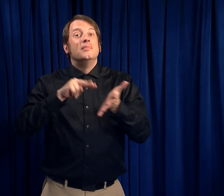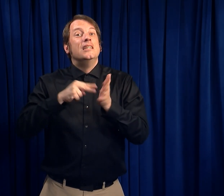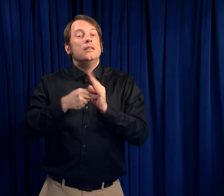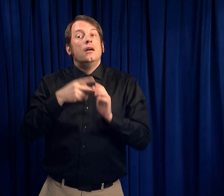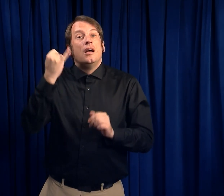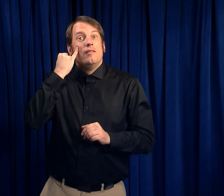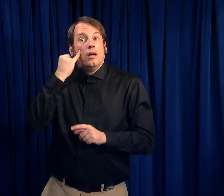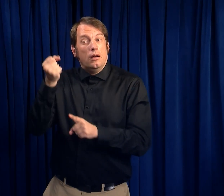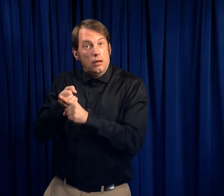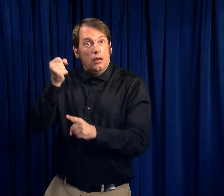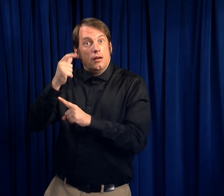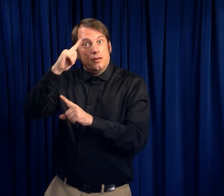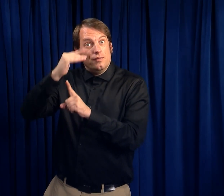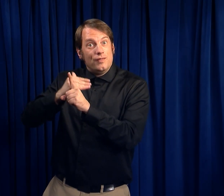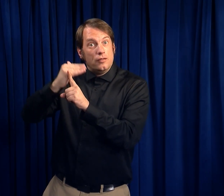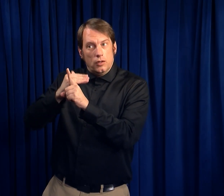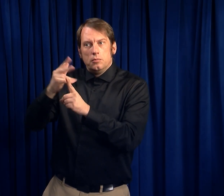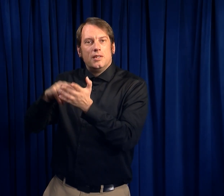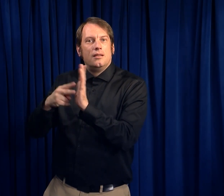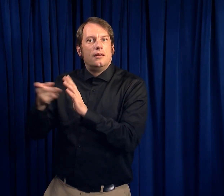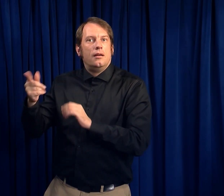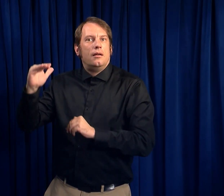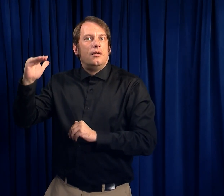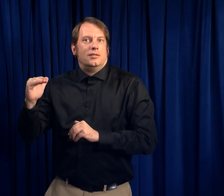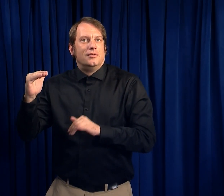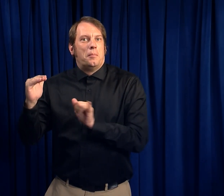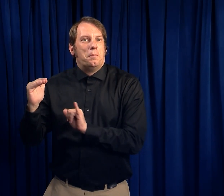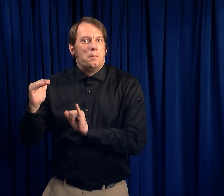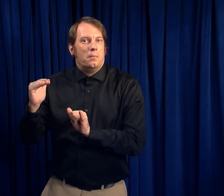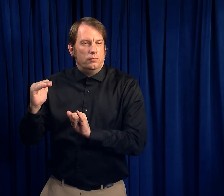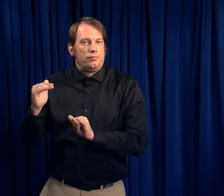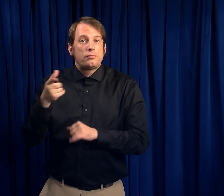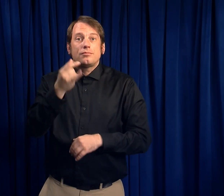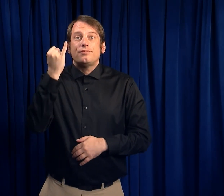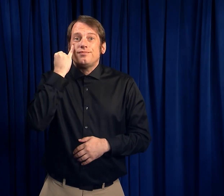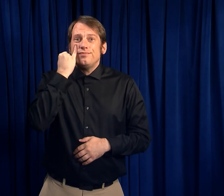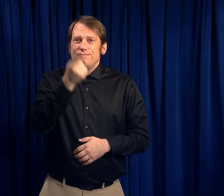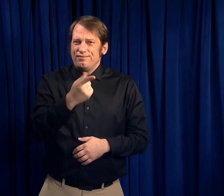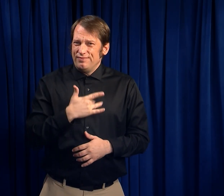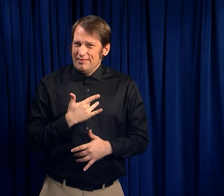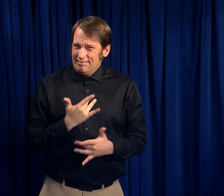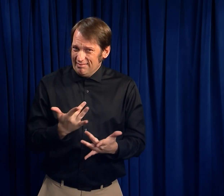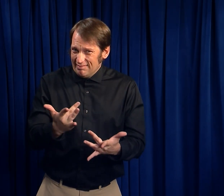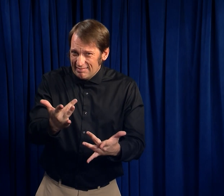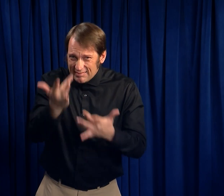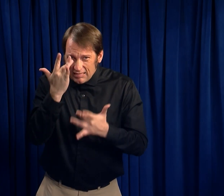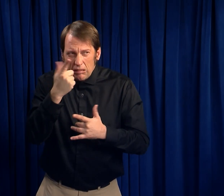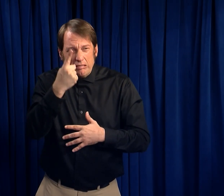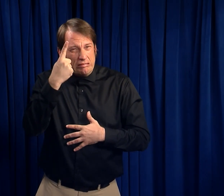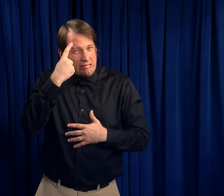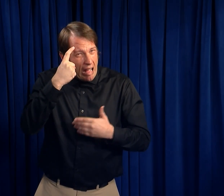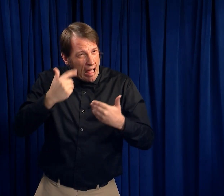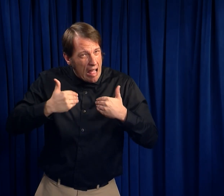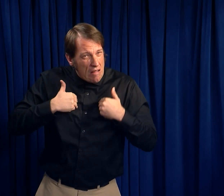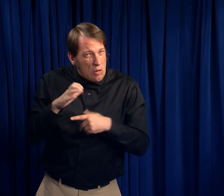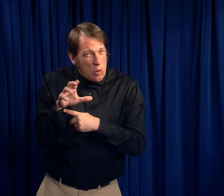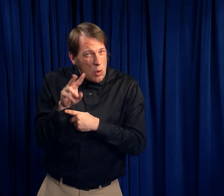fever temperatures can also be lower in older adults. Call your doctor if you get sick,